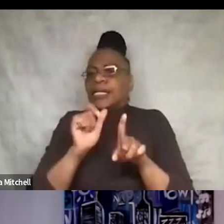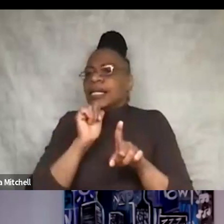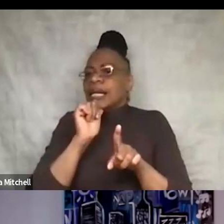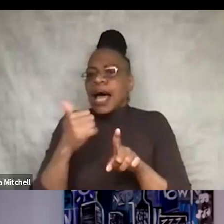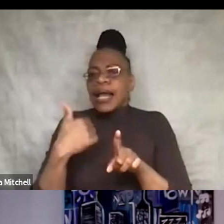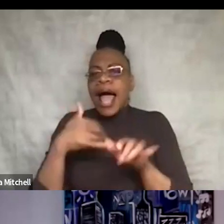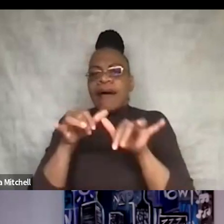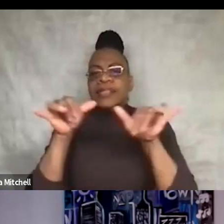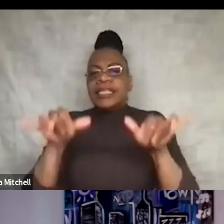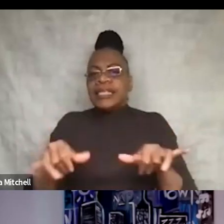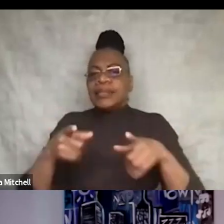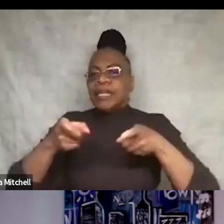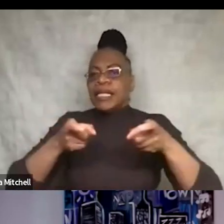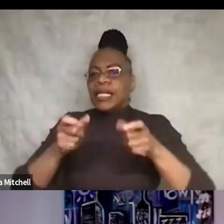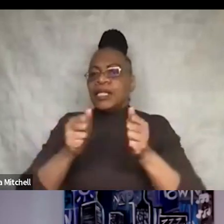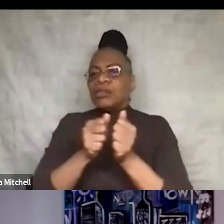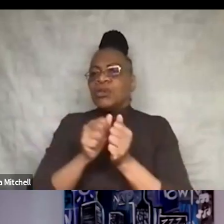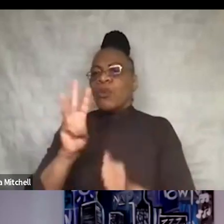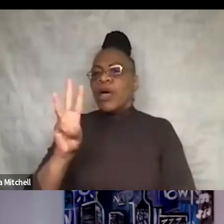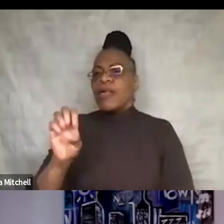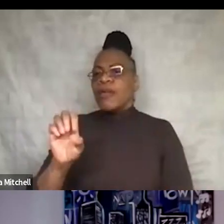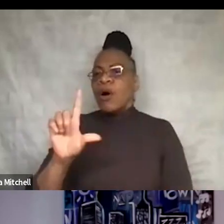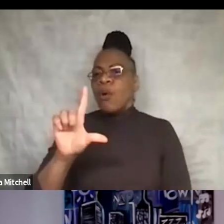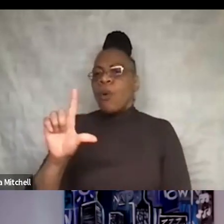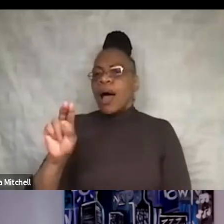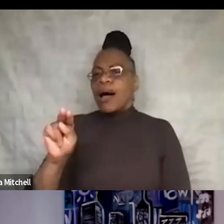And so, what we're talking about here is a little bit different. And, you know, in all three of our cases,